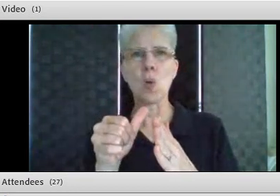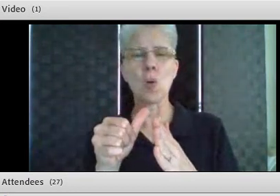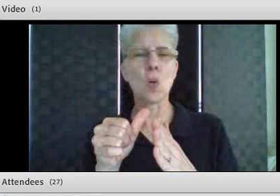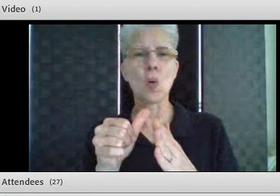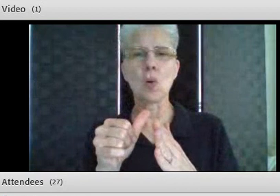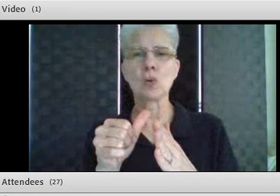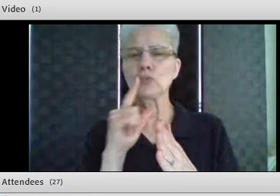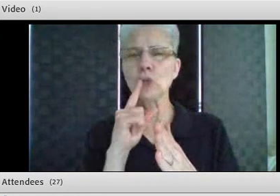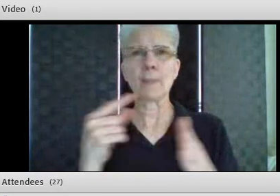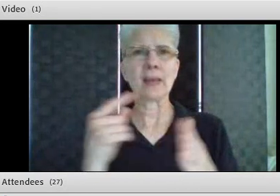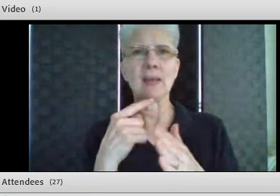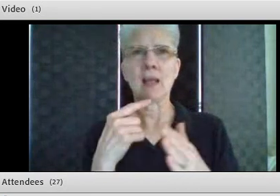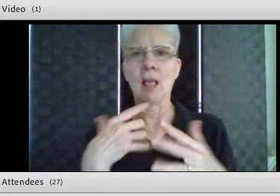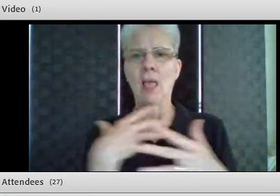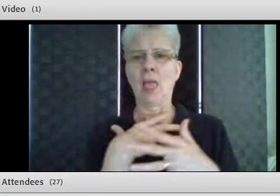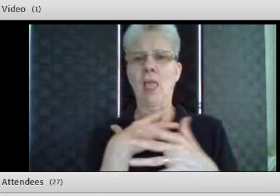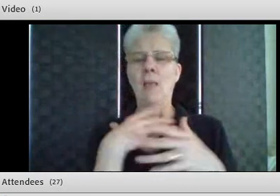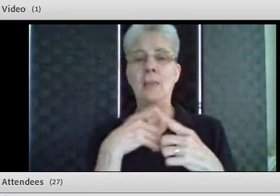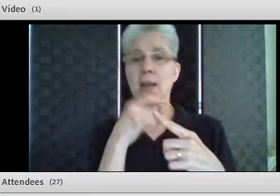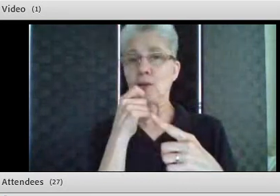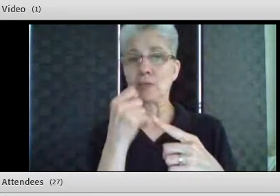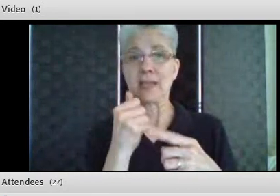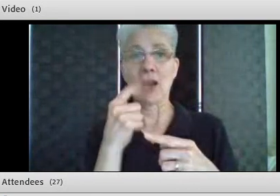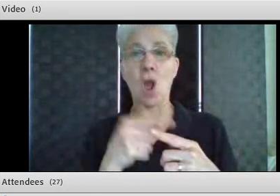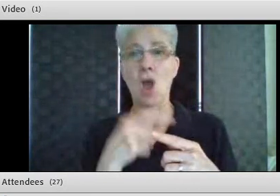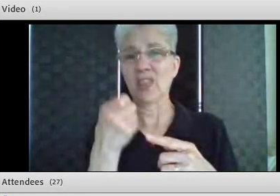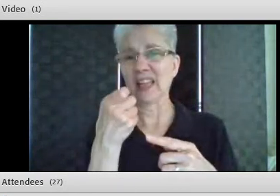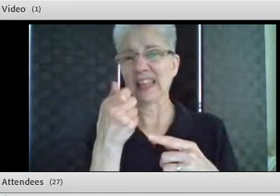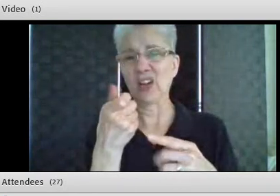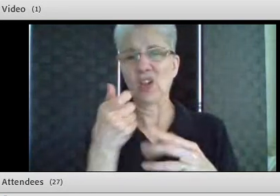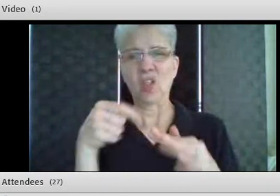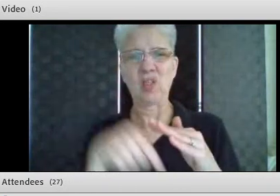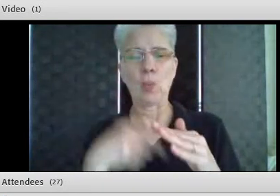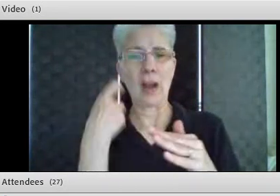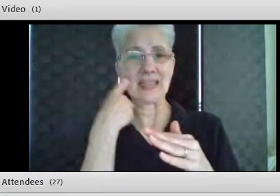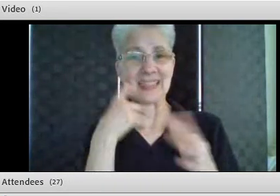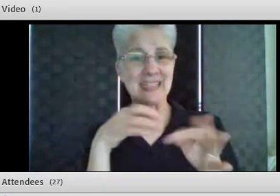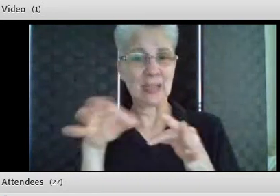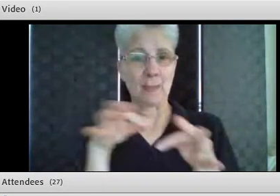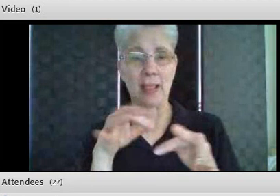you're not a music teacher, yeah, I totally hear you. Ryan: Me neither. Hilary: Don't -- Ryan: I still do it. Hilary: Right.